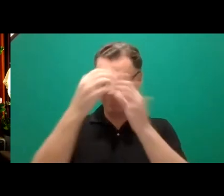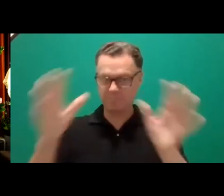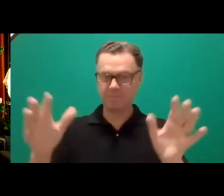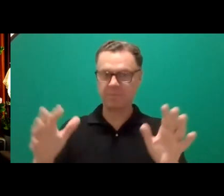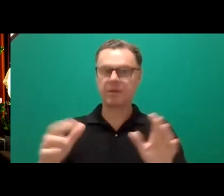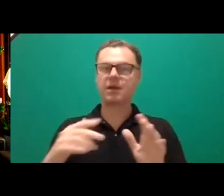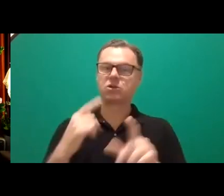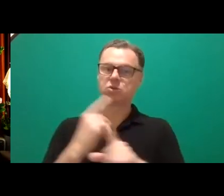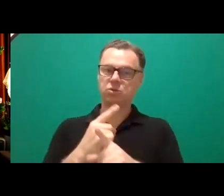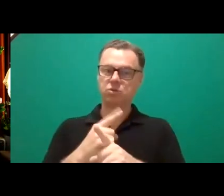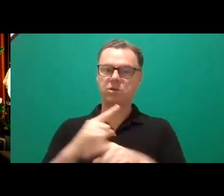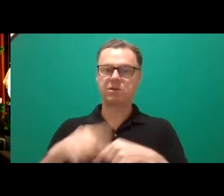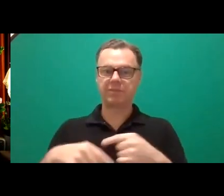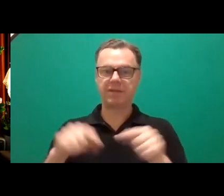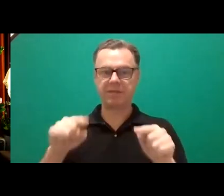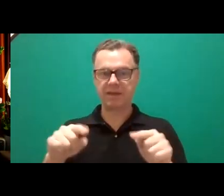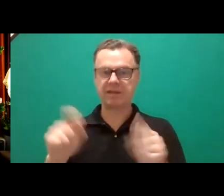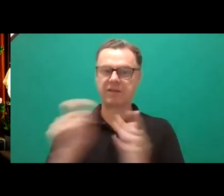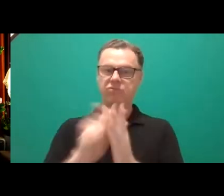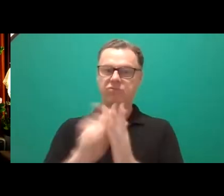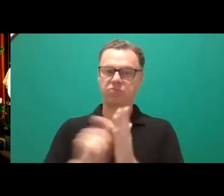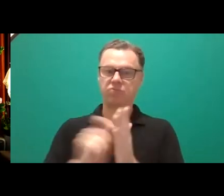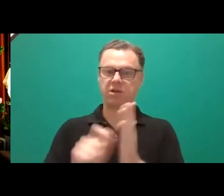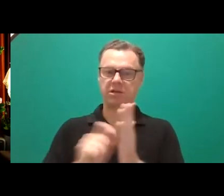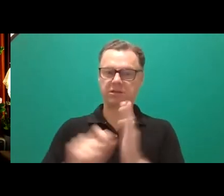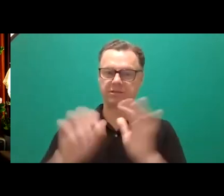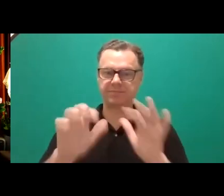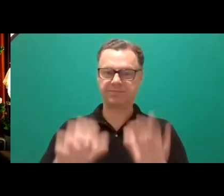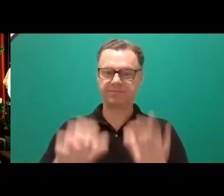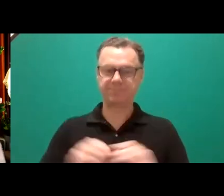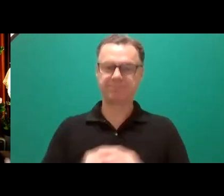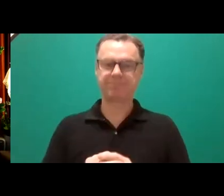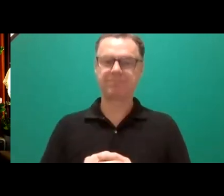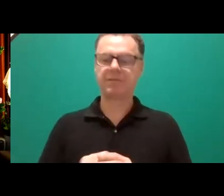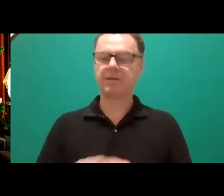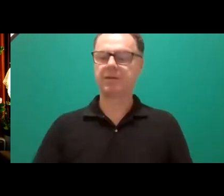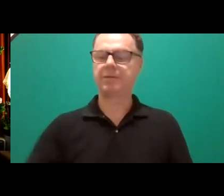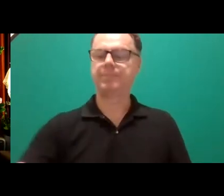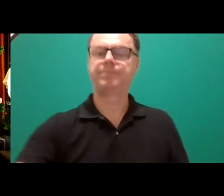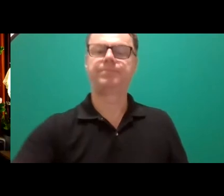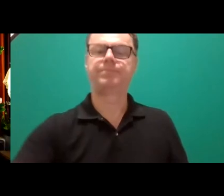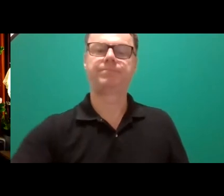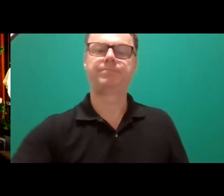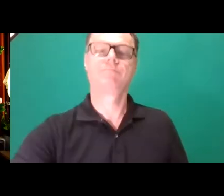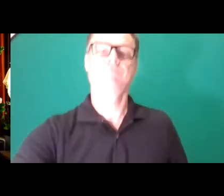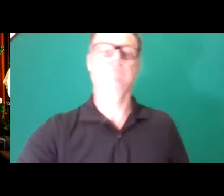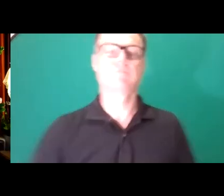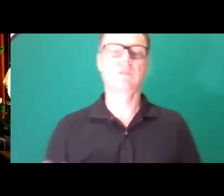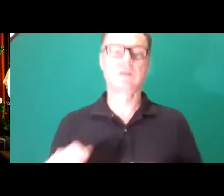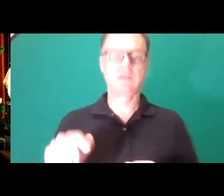about it and writing about it and this took an enormous leap of courage. It still feels